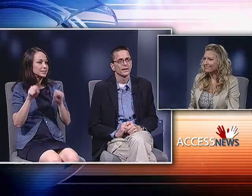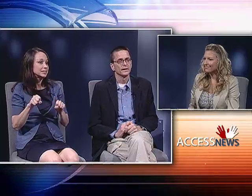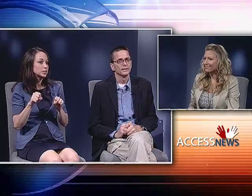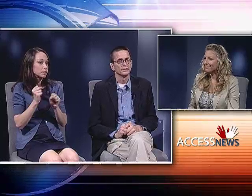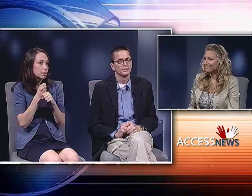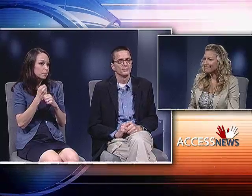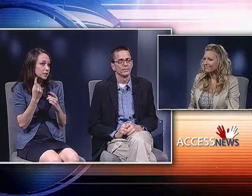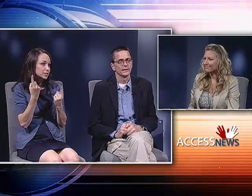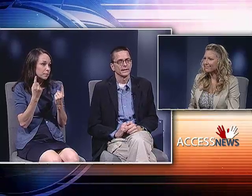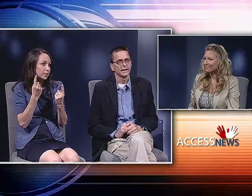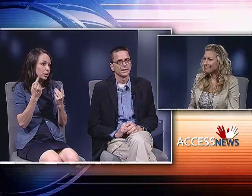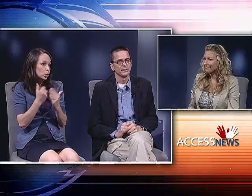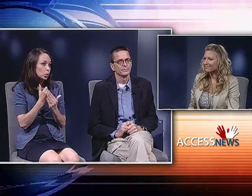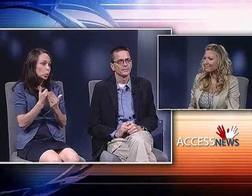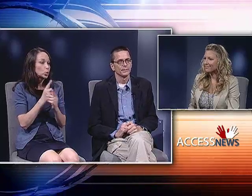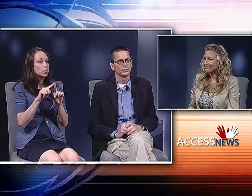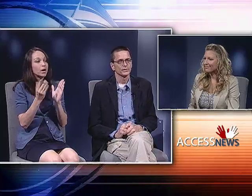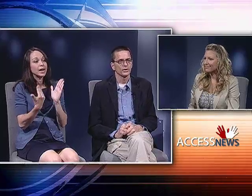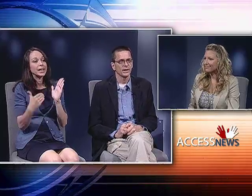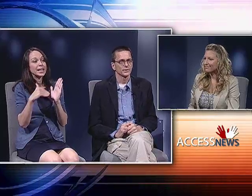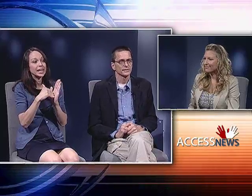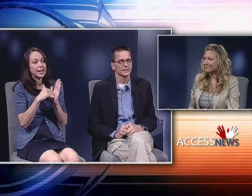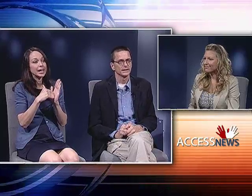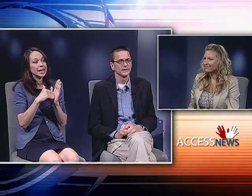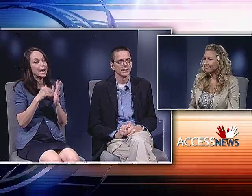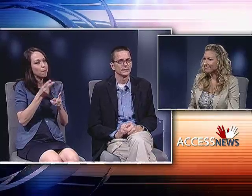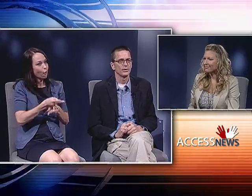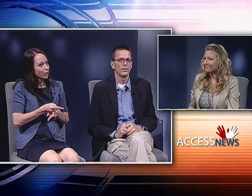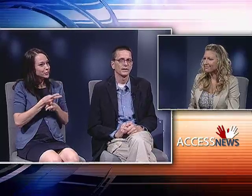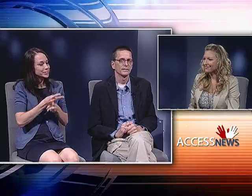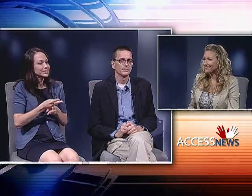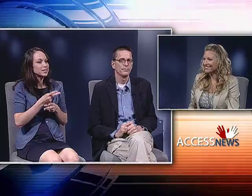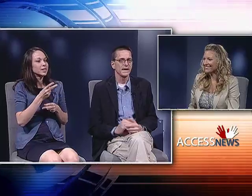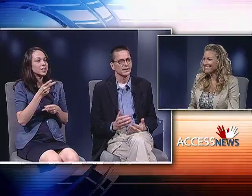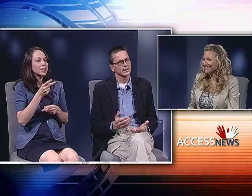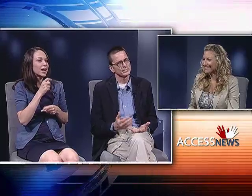But again, I'm also cautious I don't want to make claims